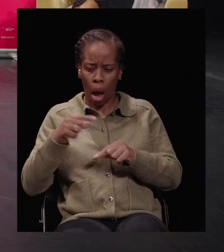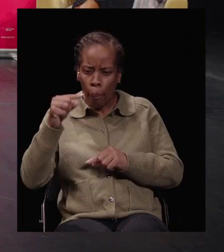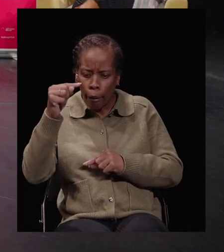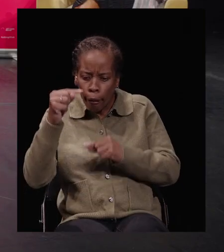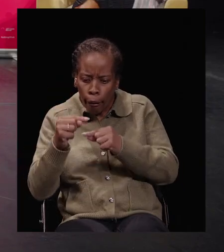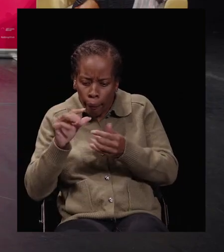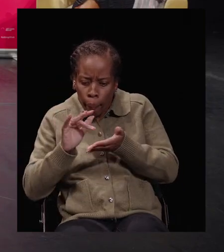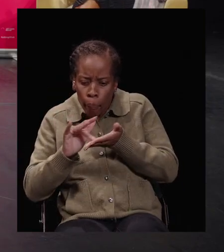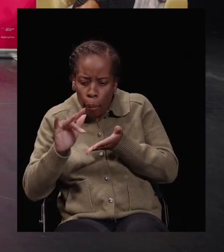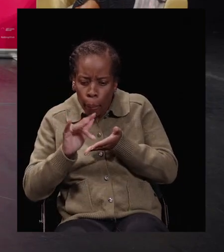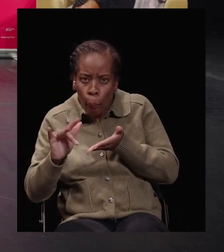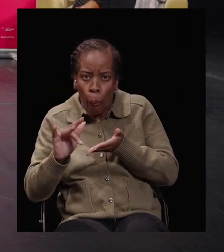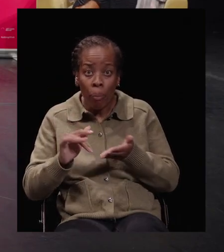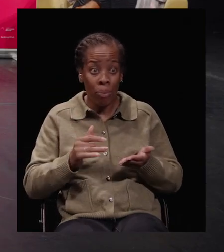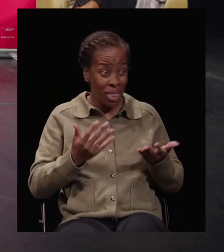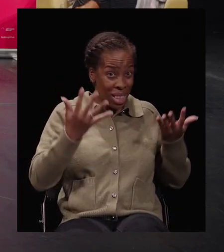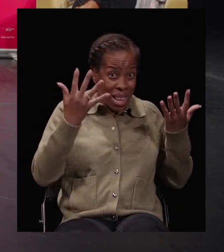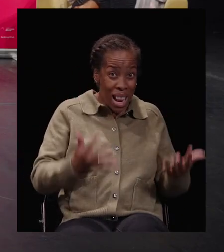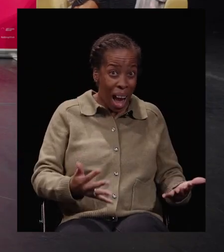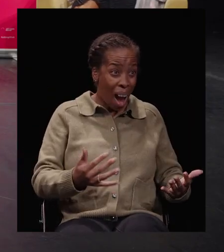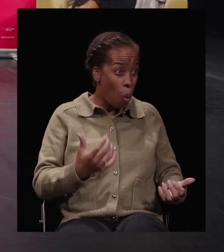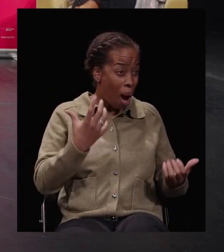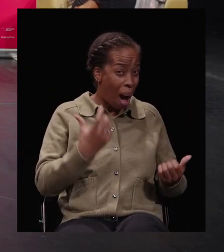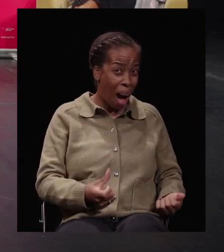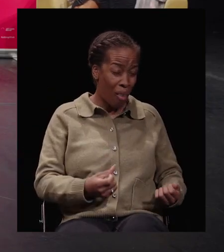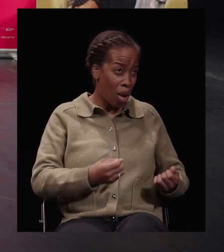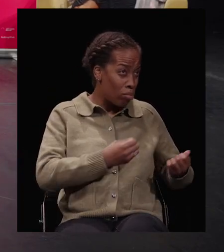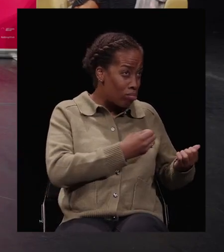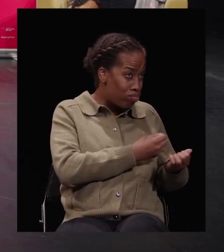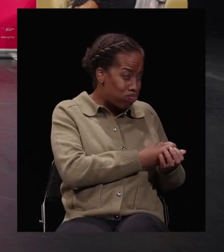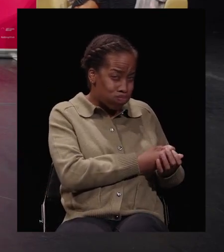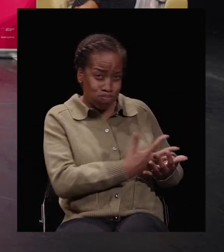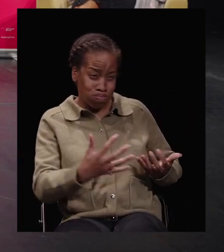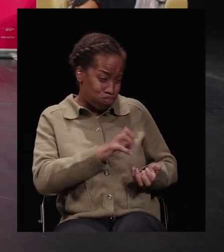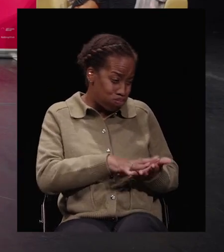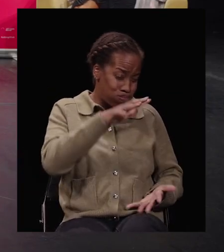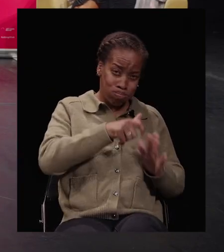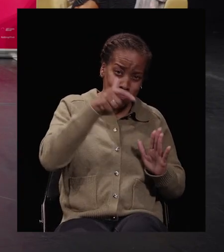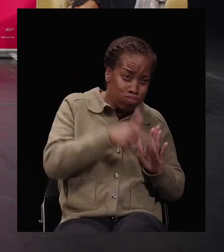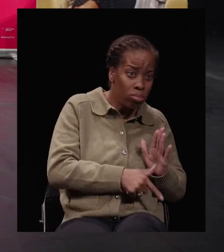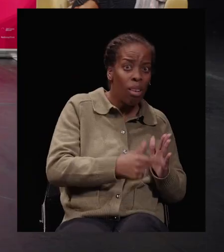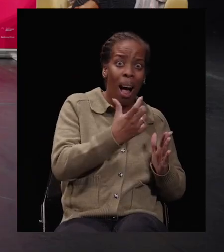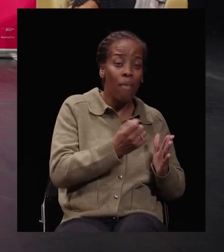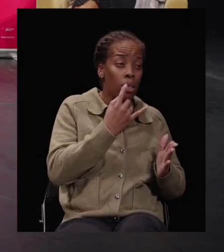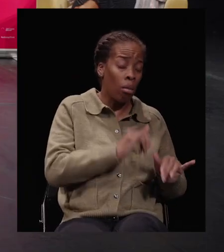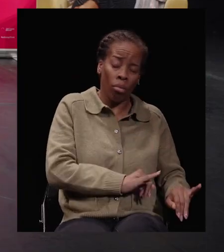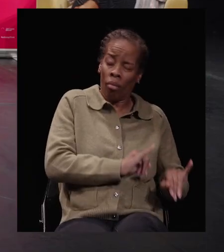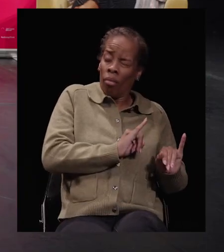so the menu that people can find, dig out, respond to. Yeah, there's bad stuff but there's amazing stuff. Everything's there.